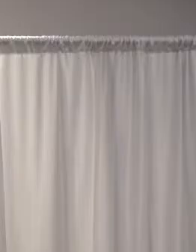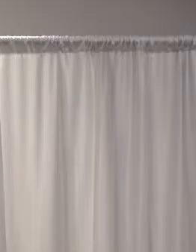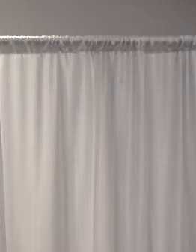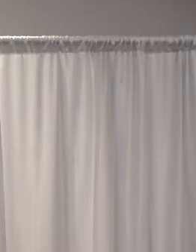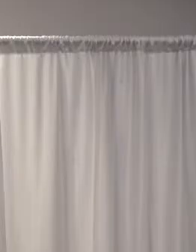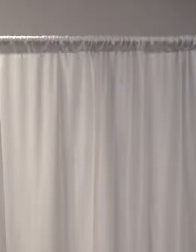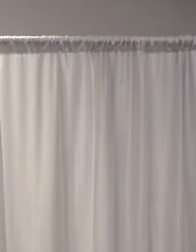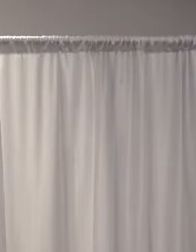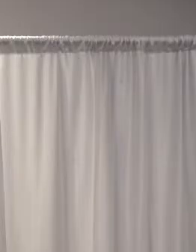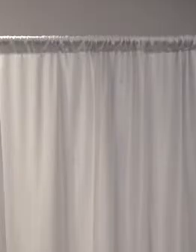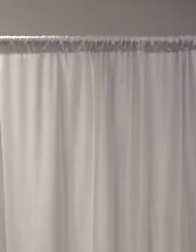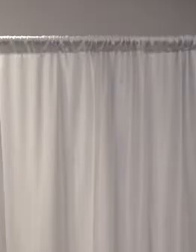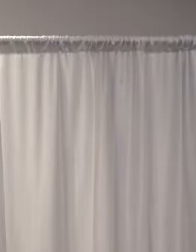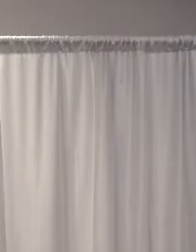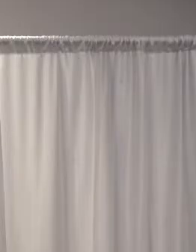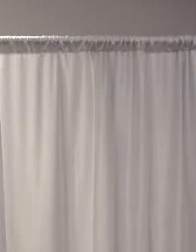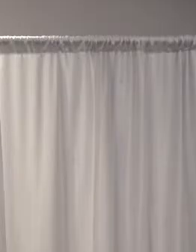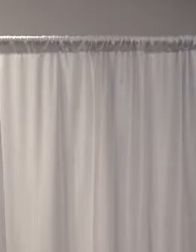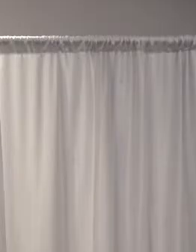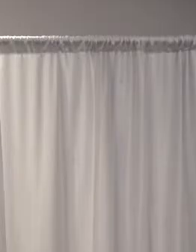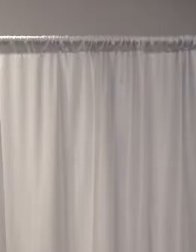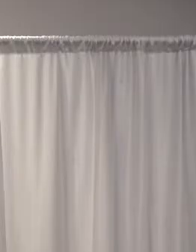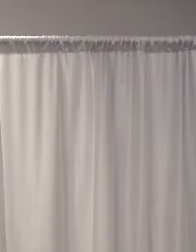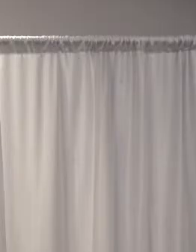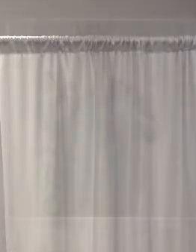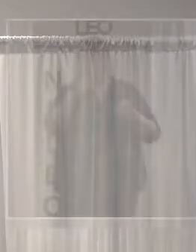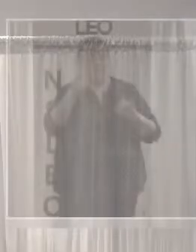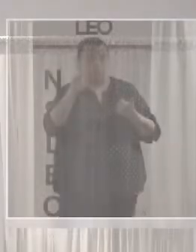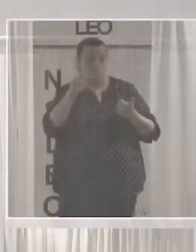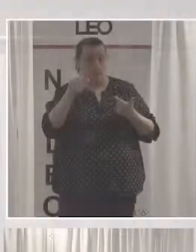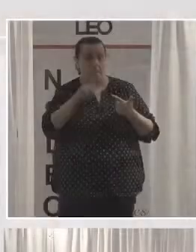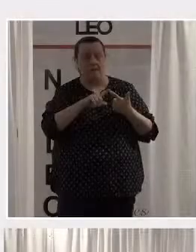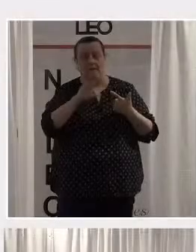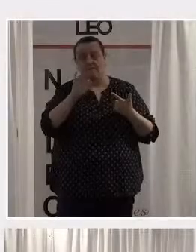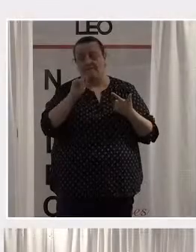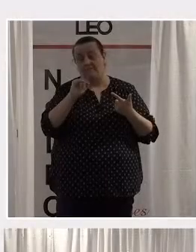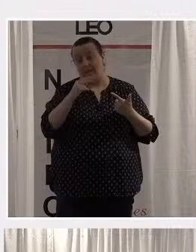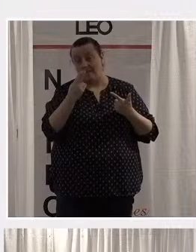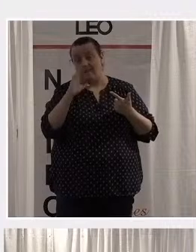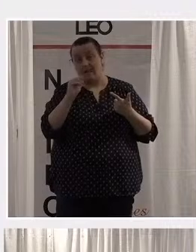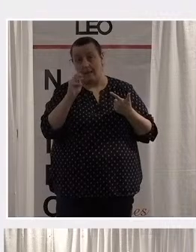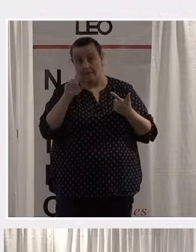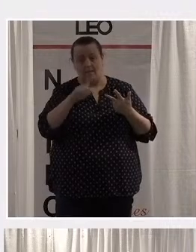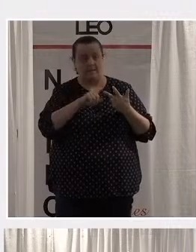THAT'S LAUREN MACDOUGALL, FAITH CAMPBELL, AND TYLER STUBBARD.